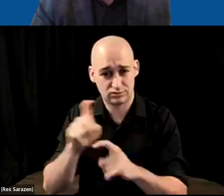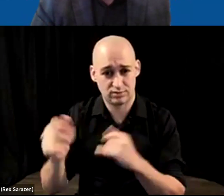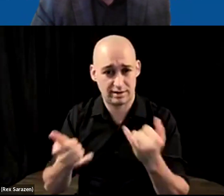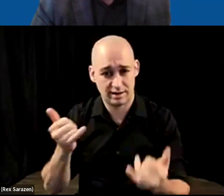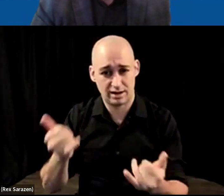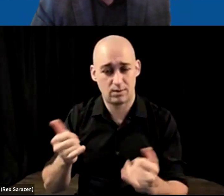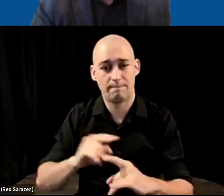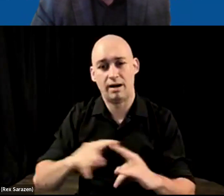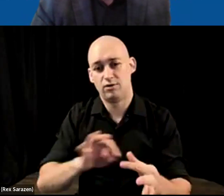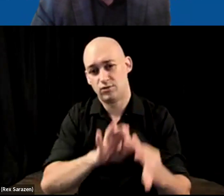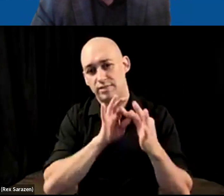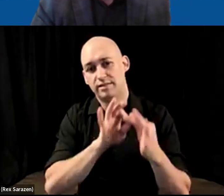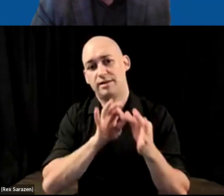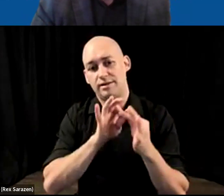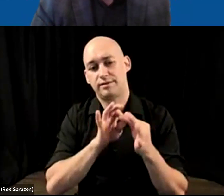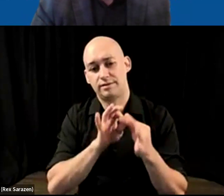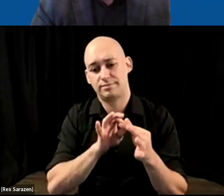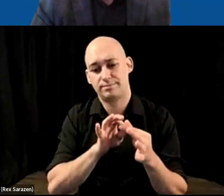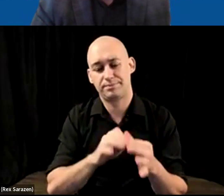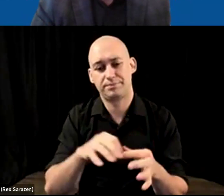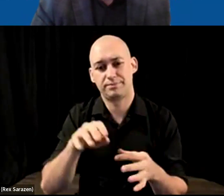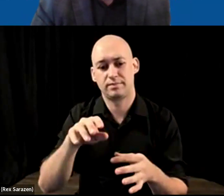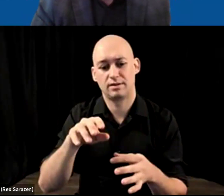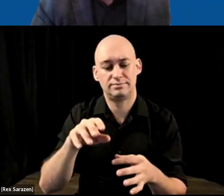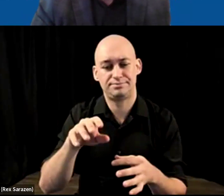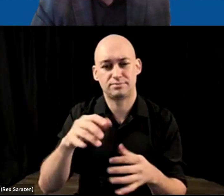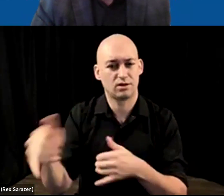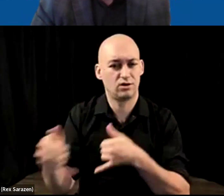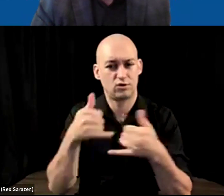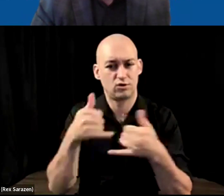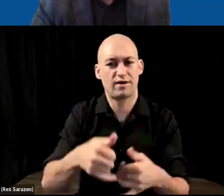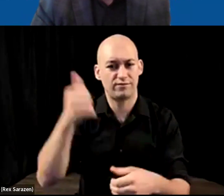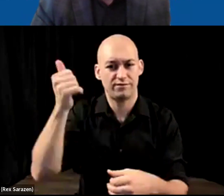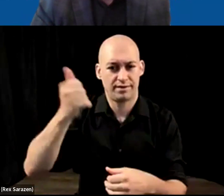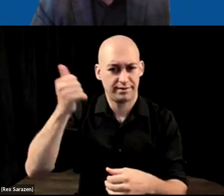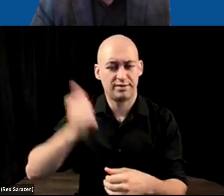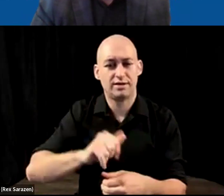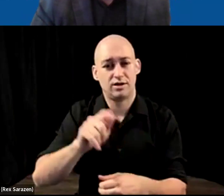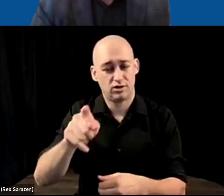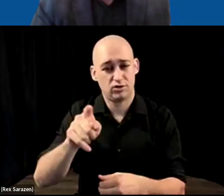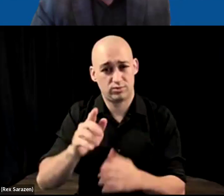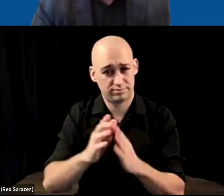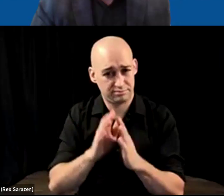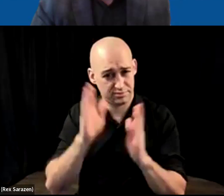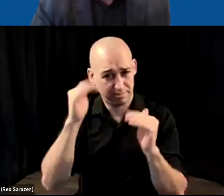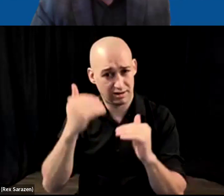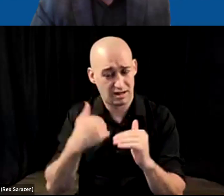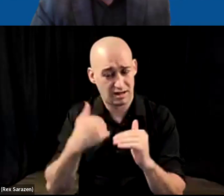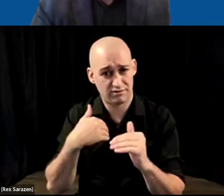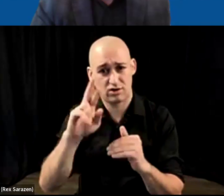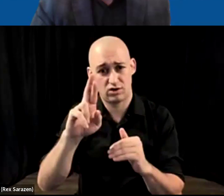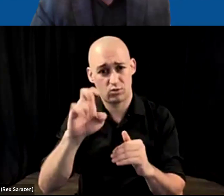terms of process for grant funding. Do you guys anticipate having a reimbursement process where